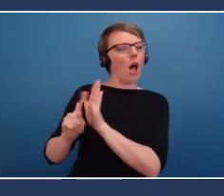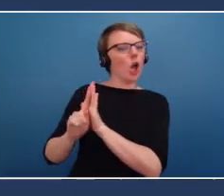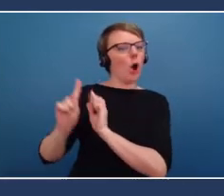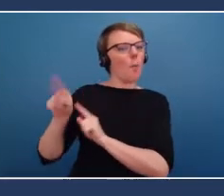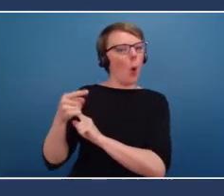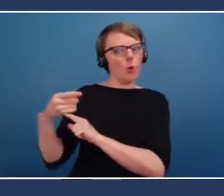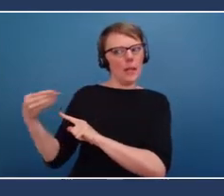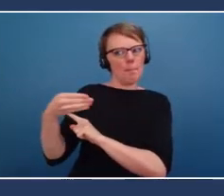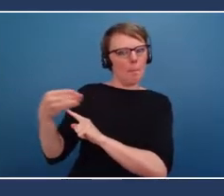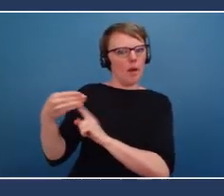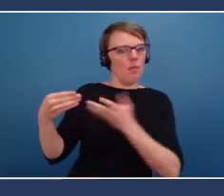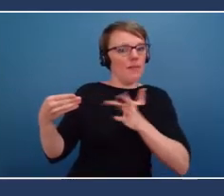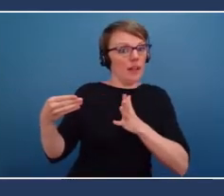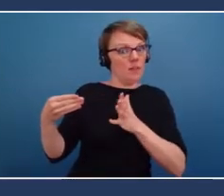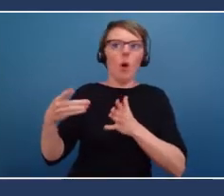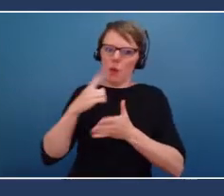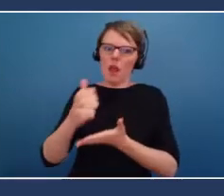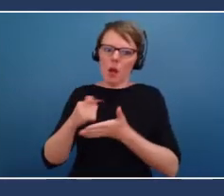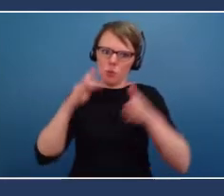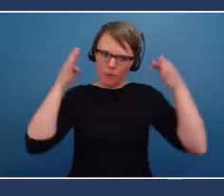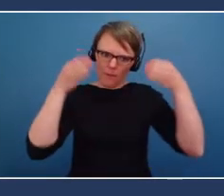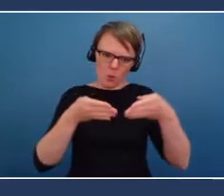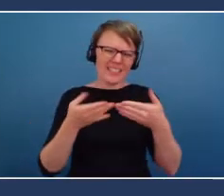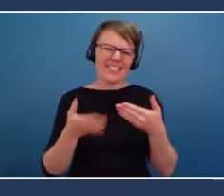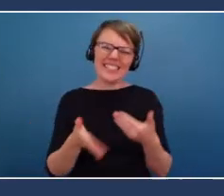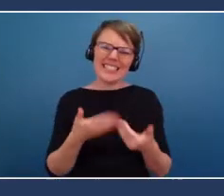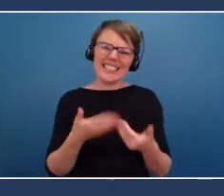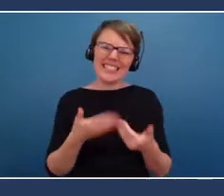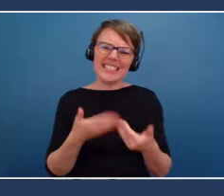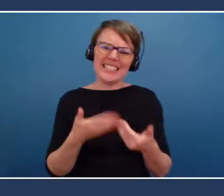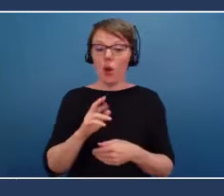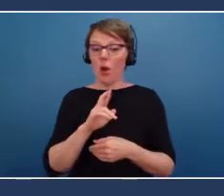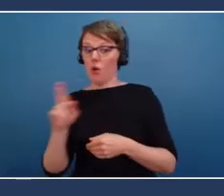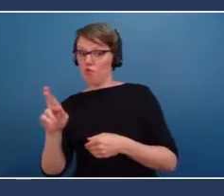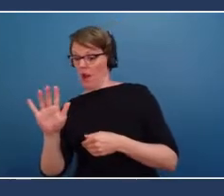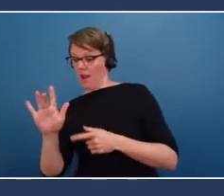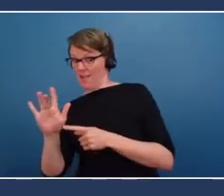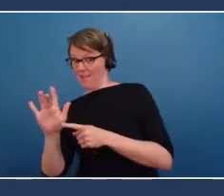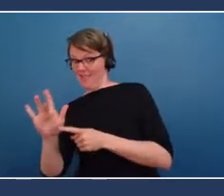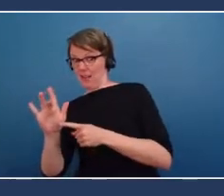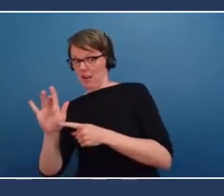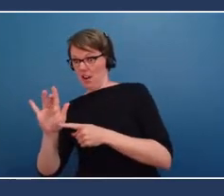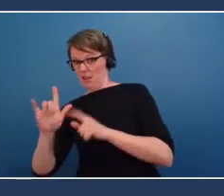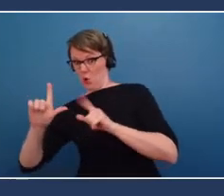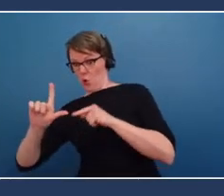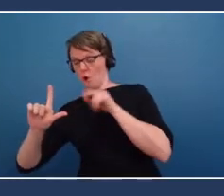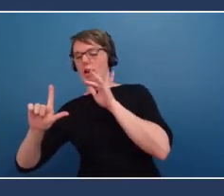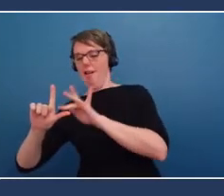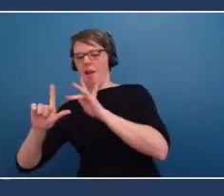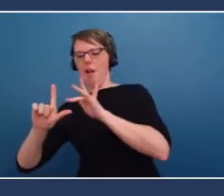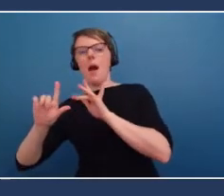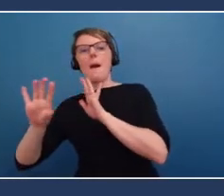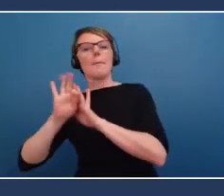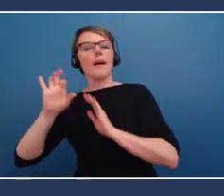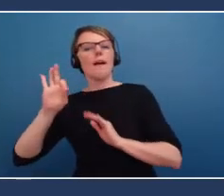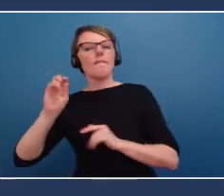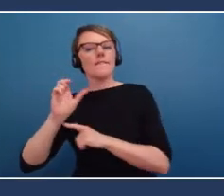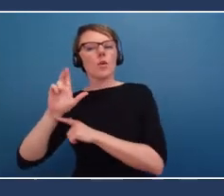Really easy to do. Just swipe it across on the right-hand side on your desktop. Choose the option for Focus Assist and give yourself the focus that you need.